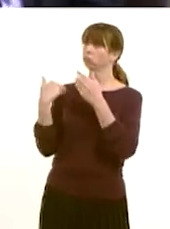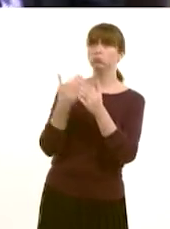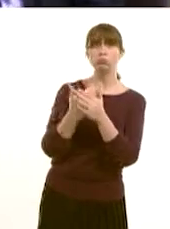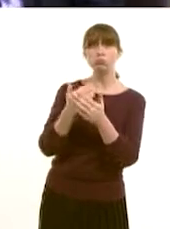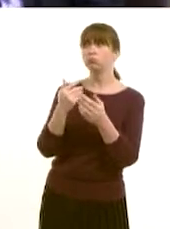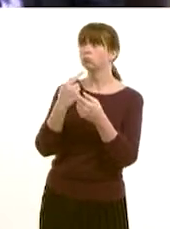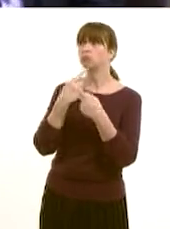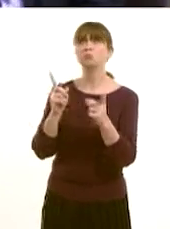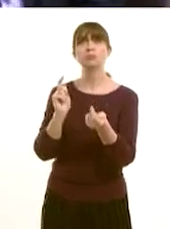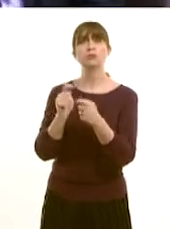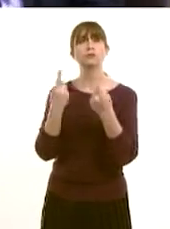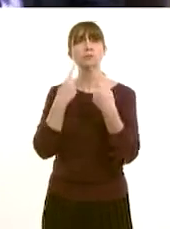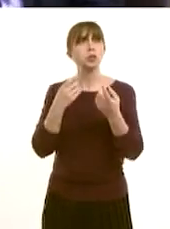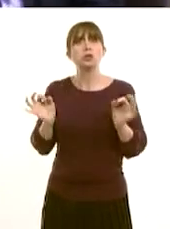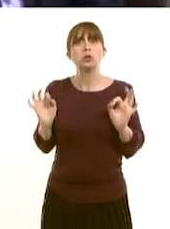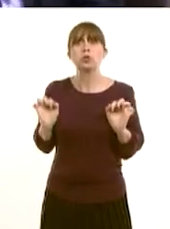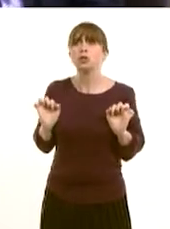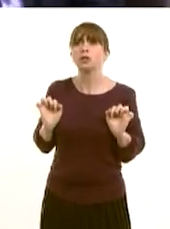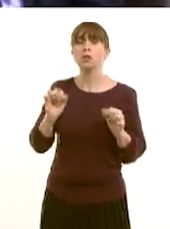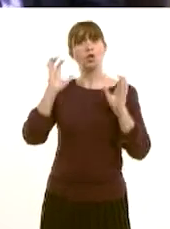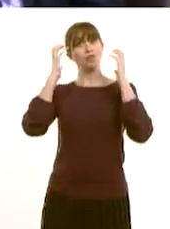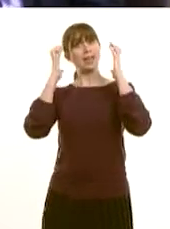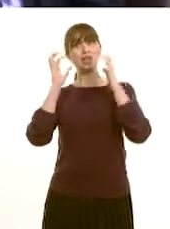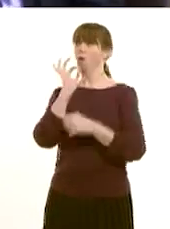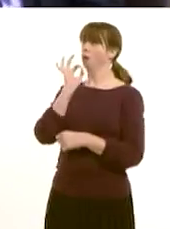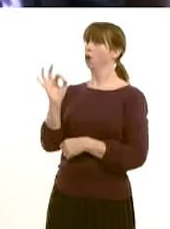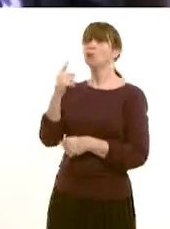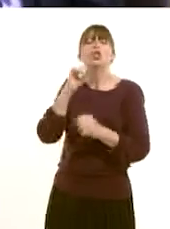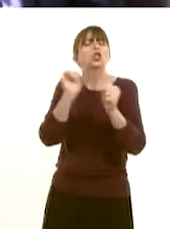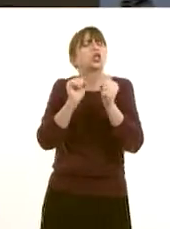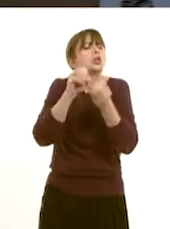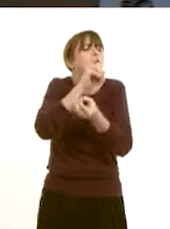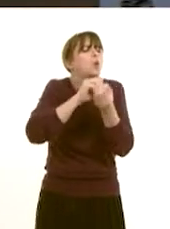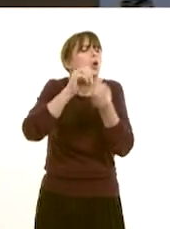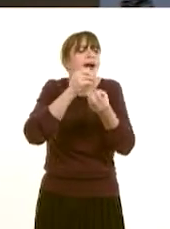When he was asked this question on the radio, he said, ëWe havenít crunched the numbers yet.í Well, itís up to him.